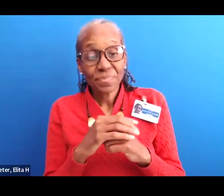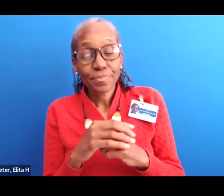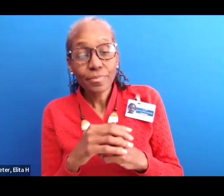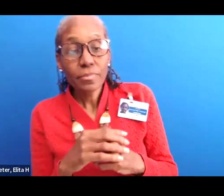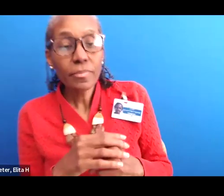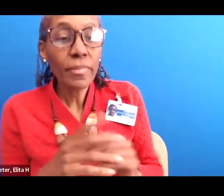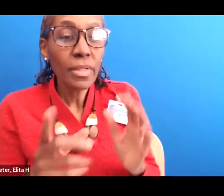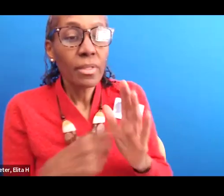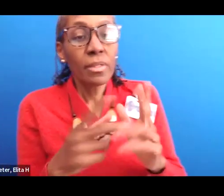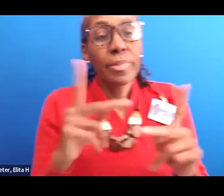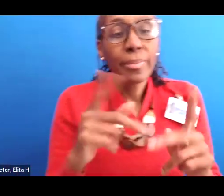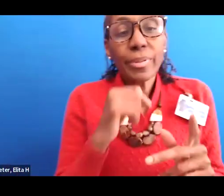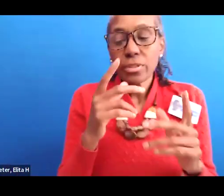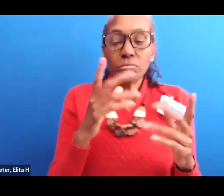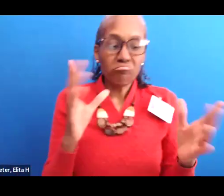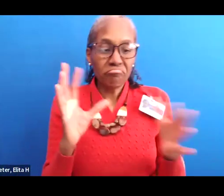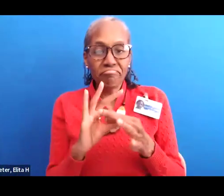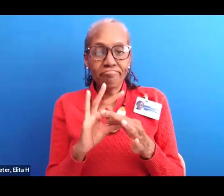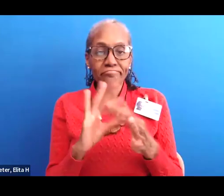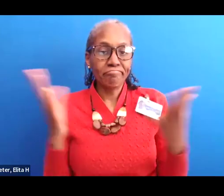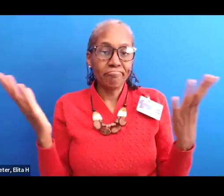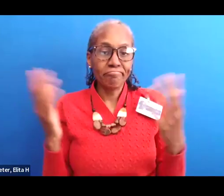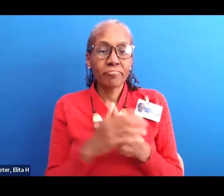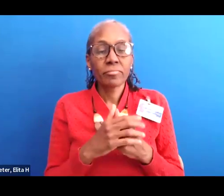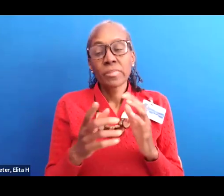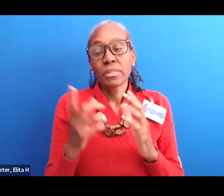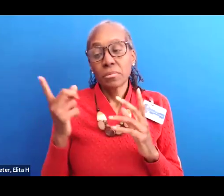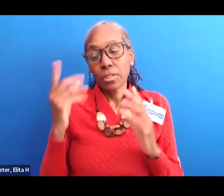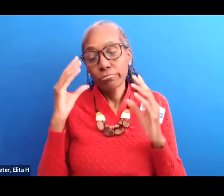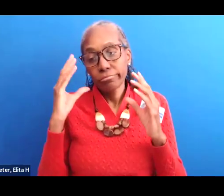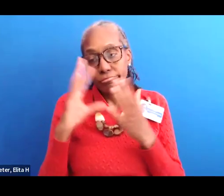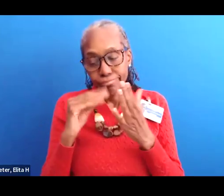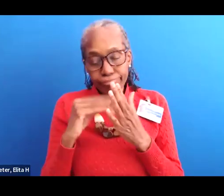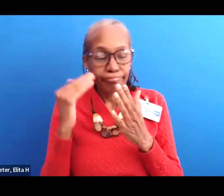Sometimes people just don't click. These people have been educated, so they know what they're doing.